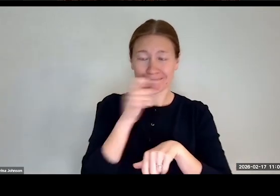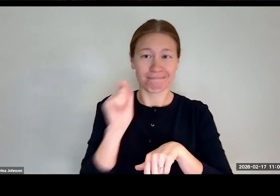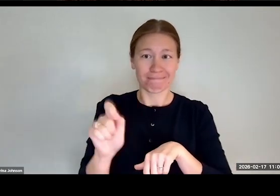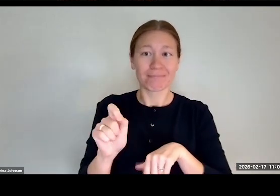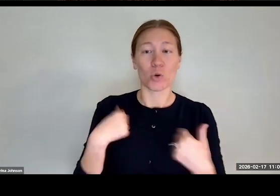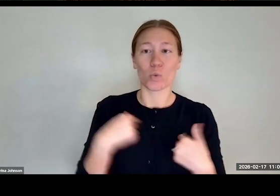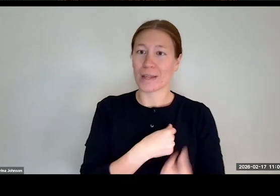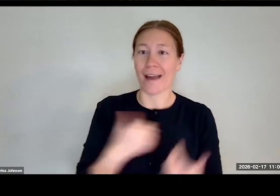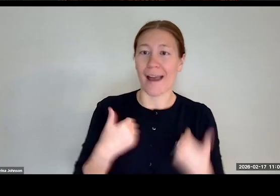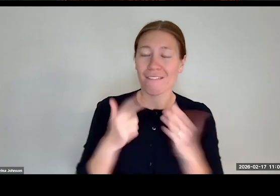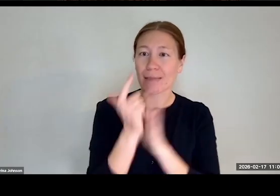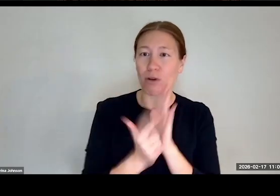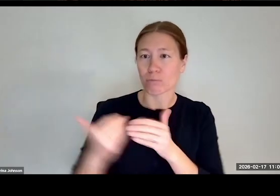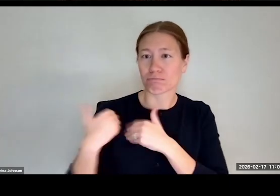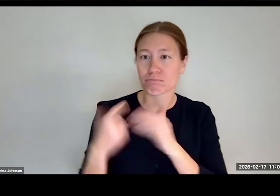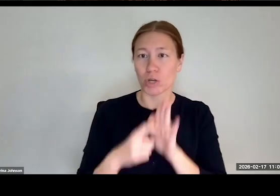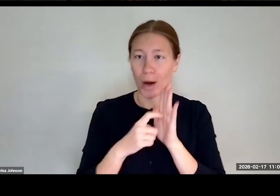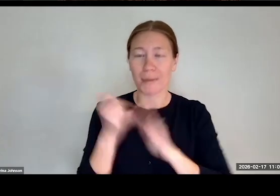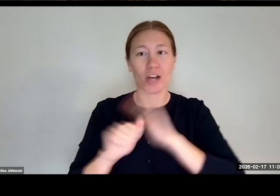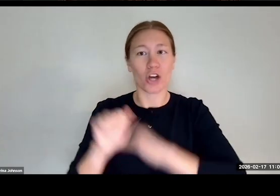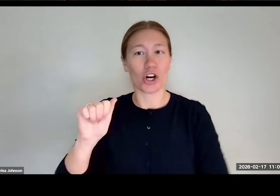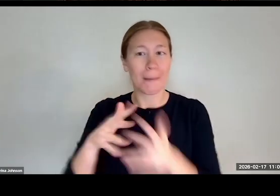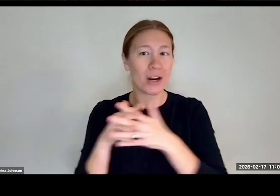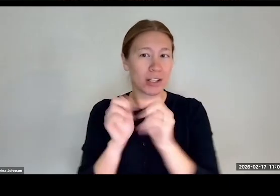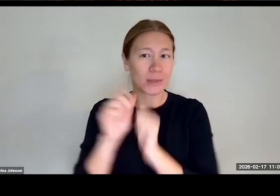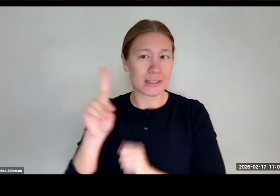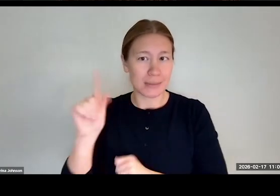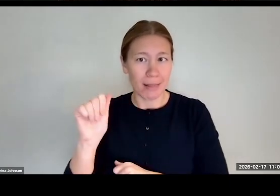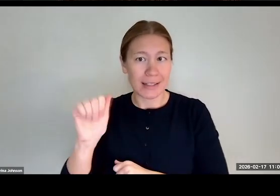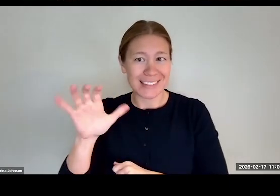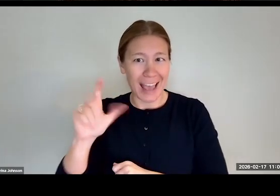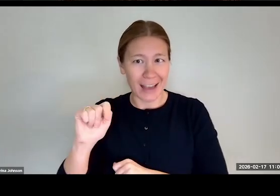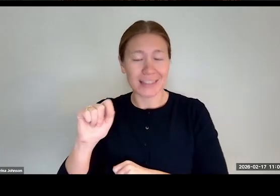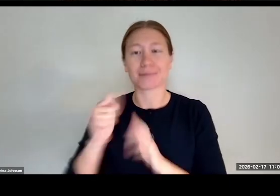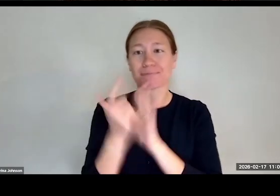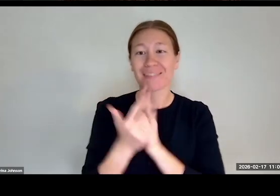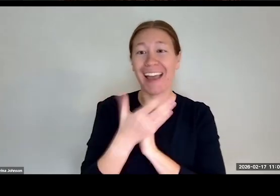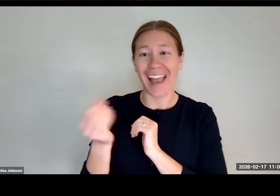Americans with Disabilities Act and the Rehabilitation Act. And just recently the Americans